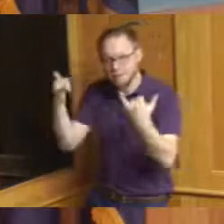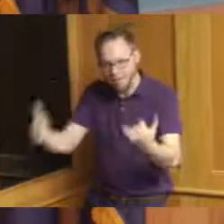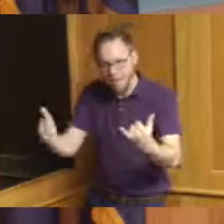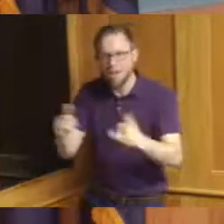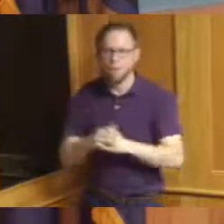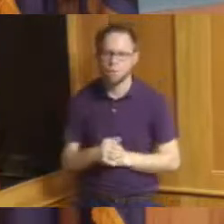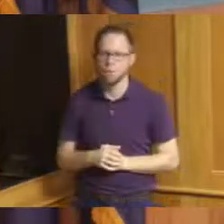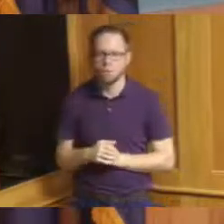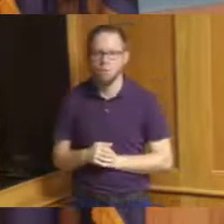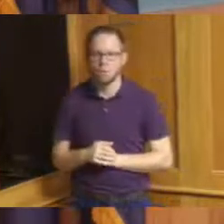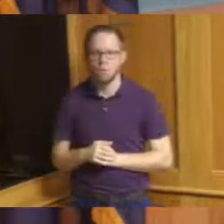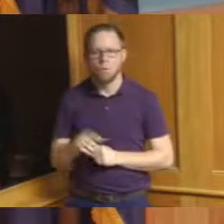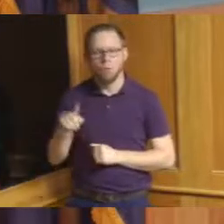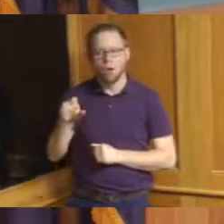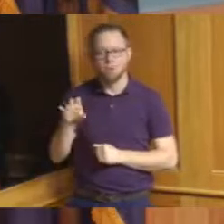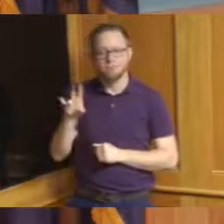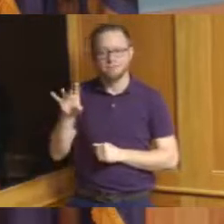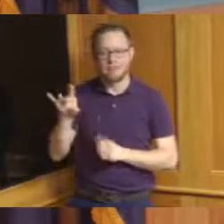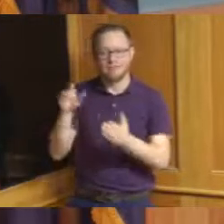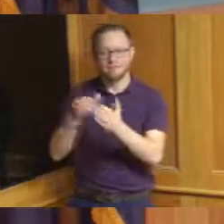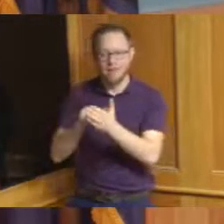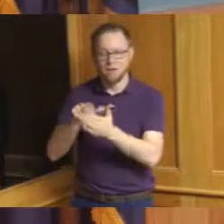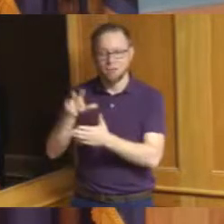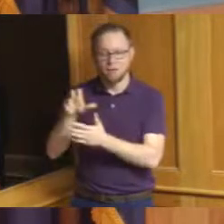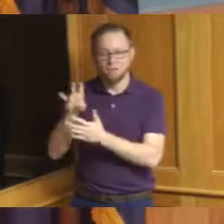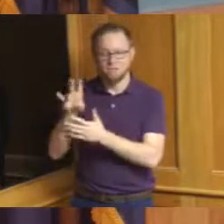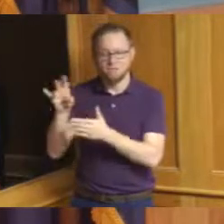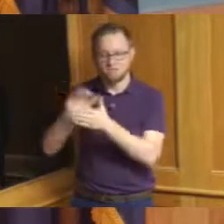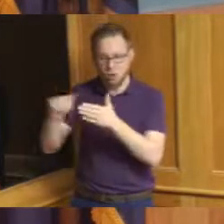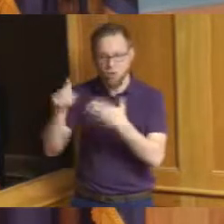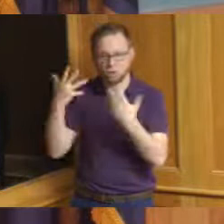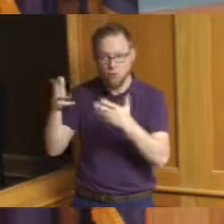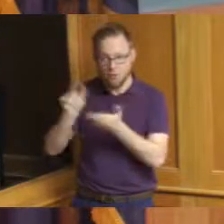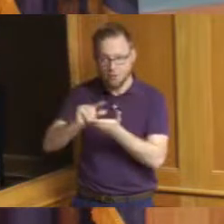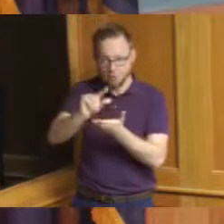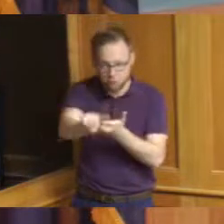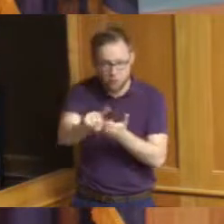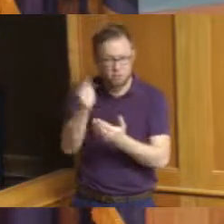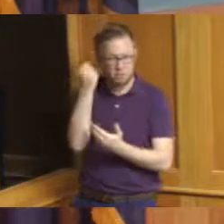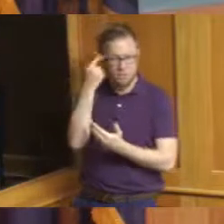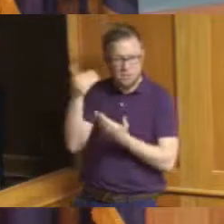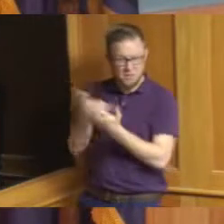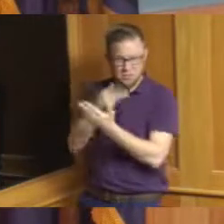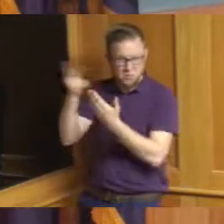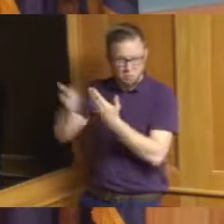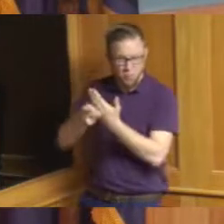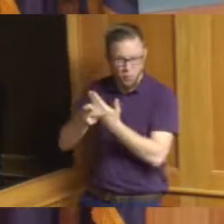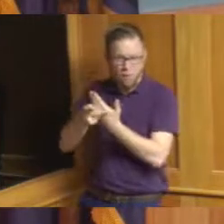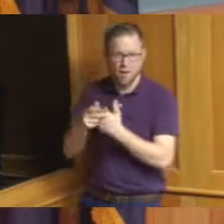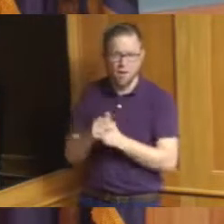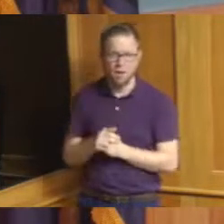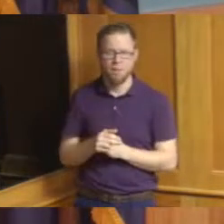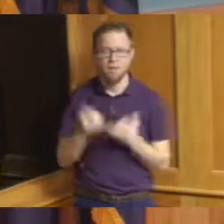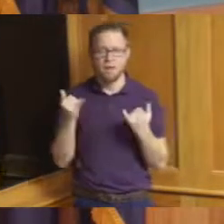hundred and seventy seven dollars it's a new program and we now have found out that we can